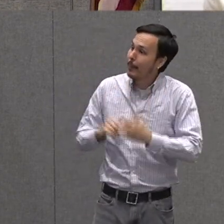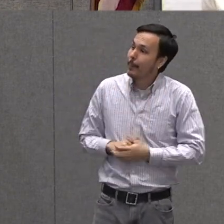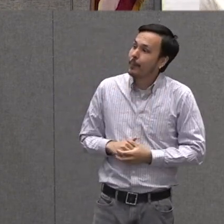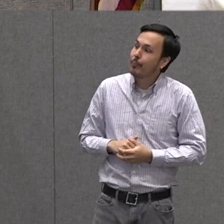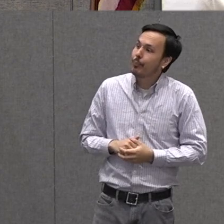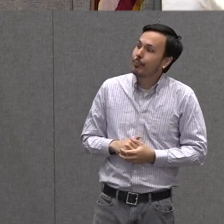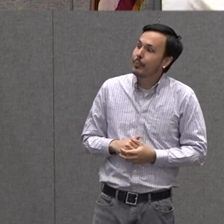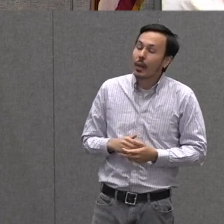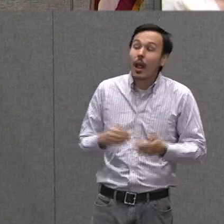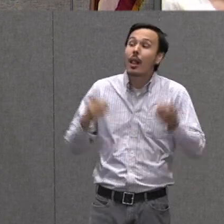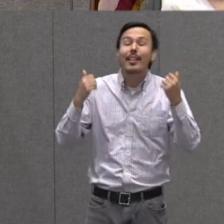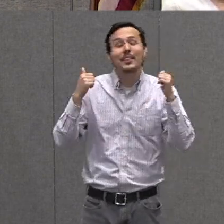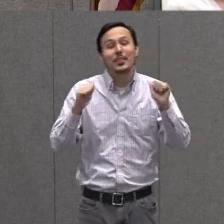Let's try one more example.